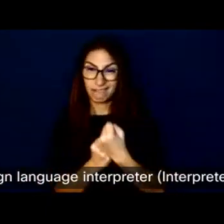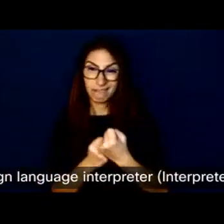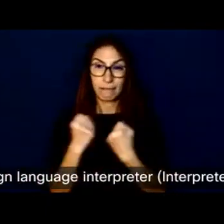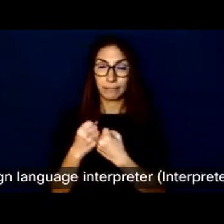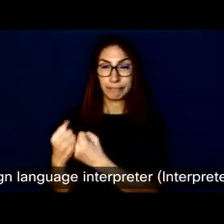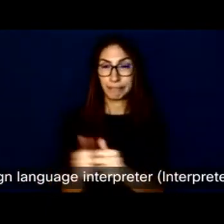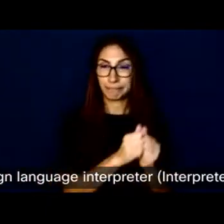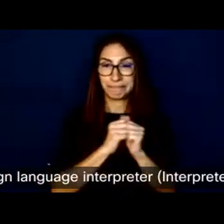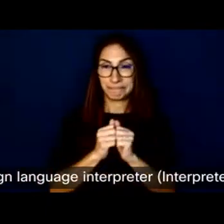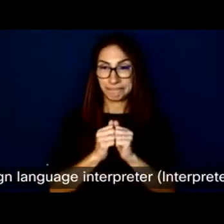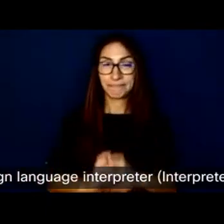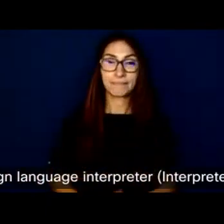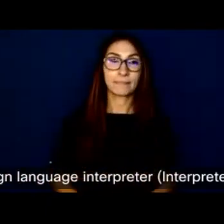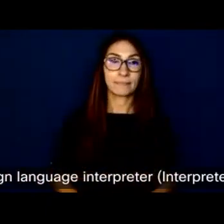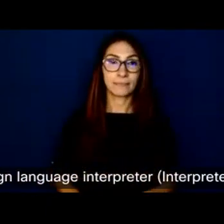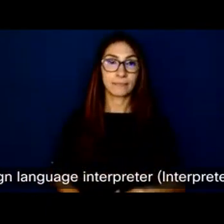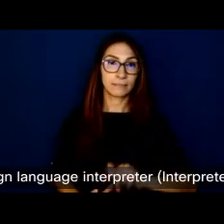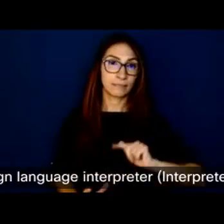Well, thank you so much. That was absolutely